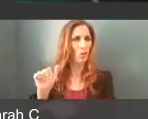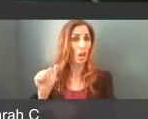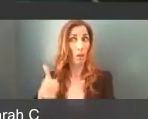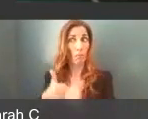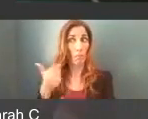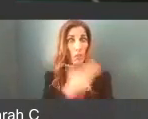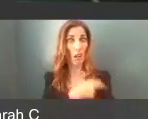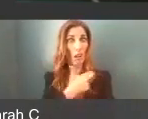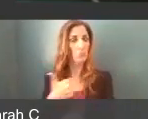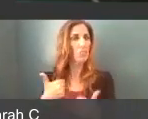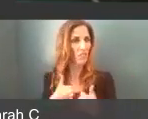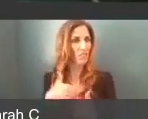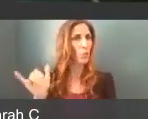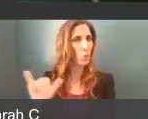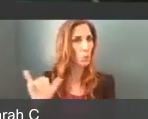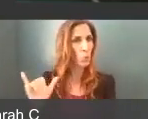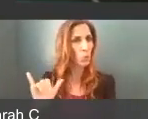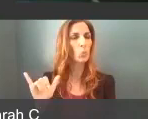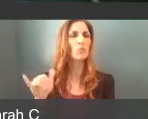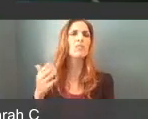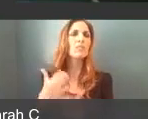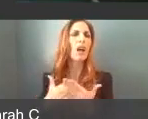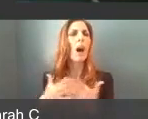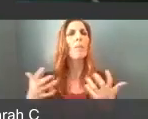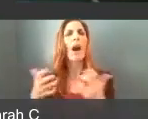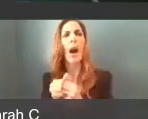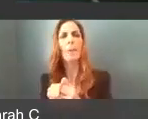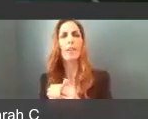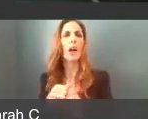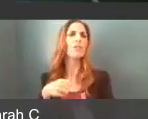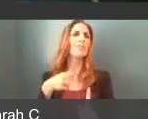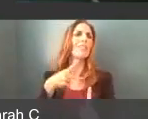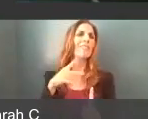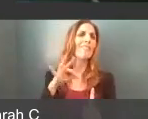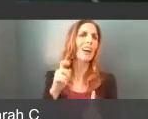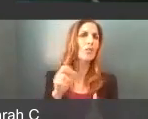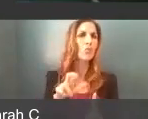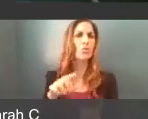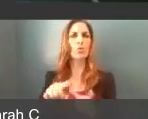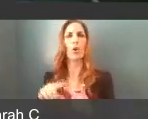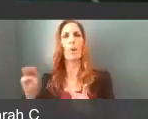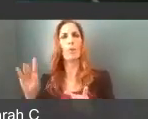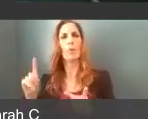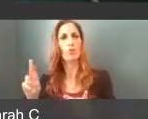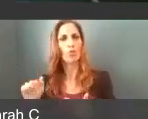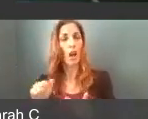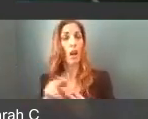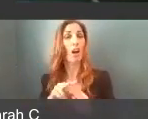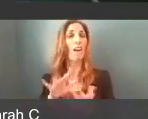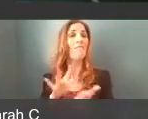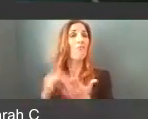some combination of Pfizer and Moderna vaccine and the pharmacies that have been getting vaccine